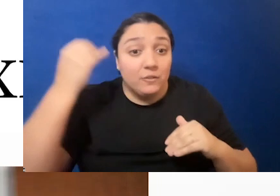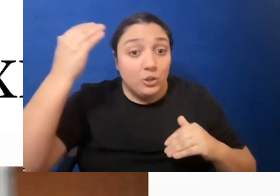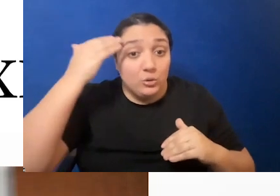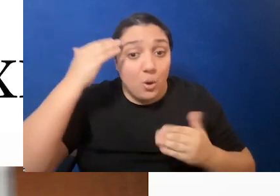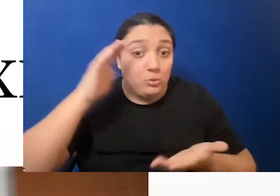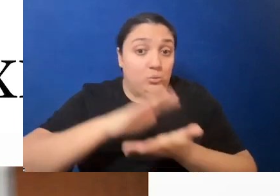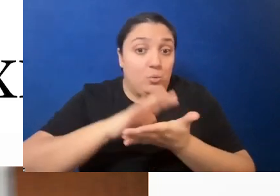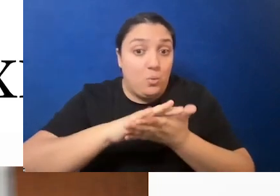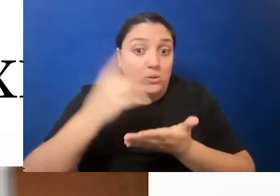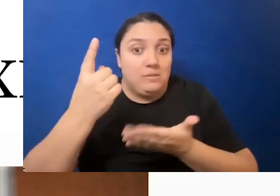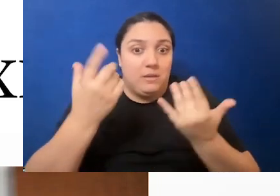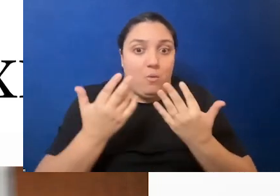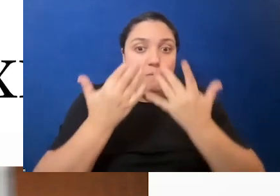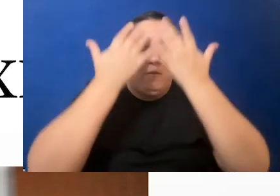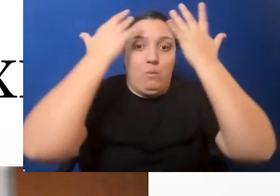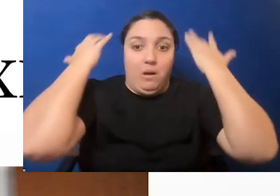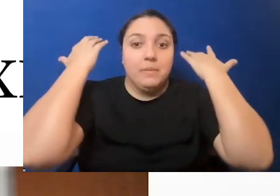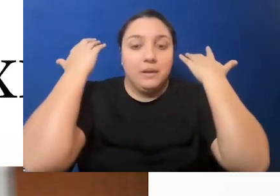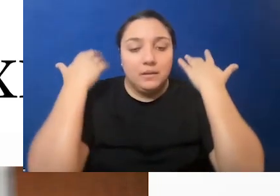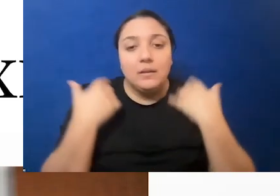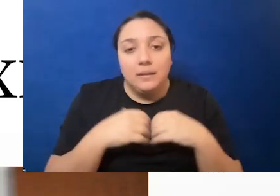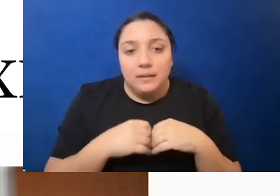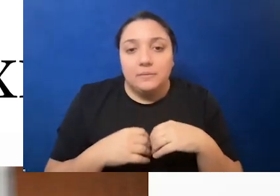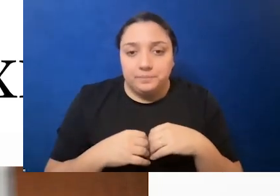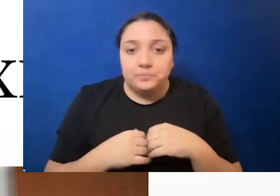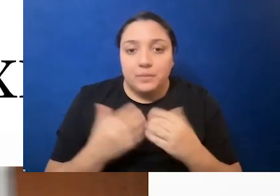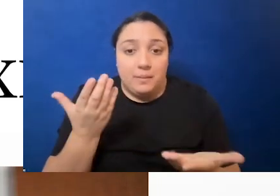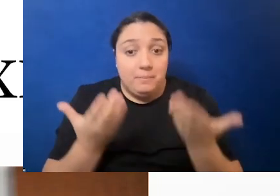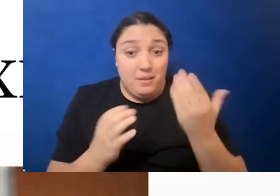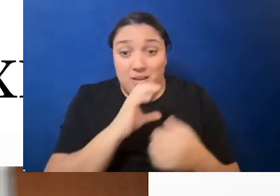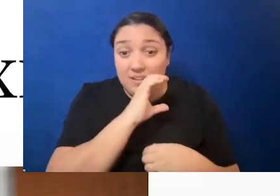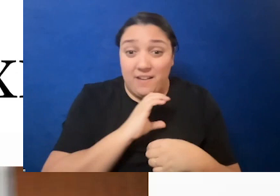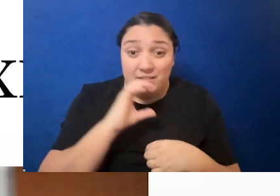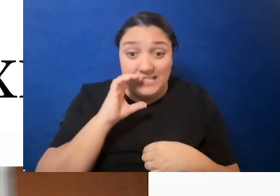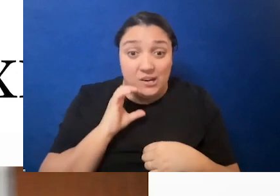OVERWHELMING FOR THEM, MAYBE YOU KNOW MAYBE THE CAFETERIA IS